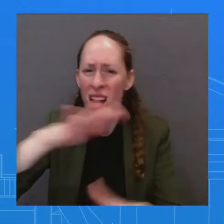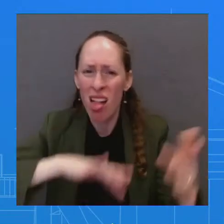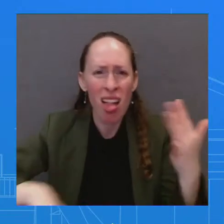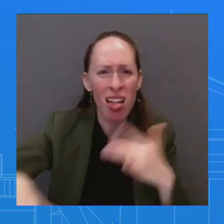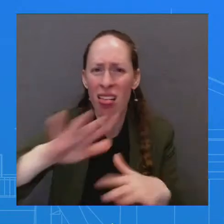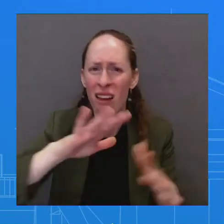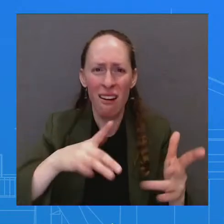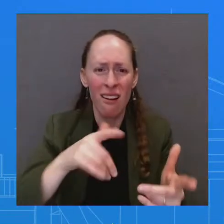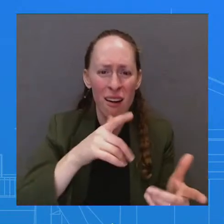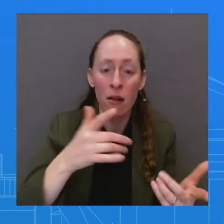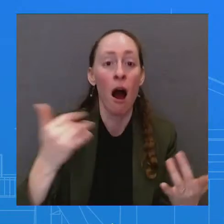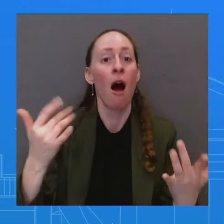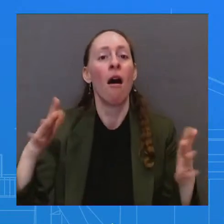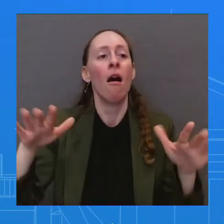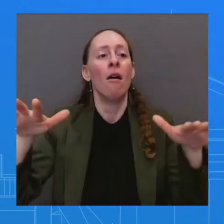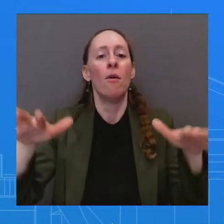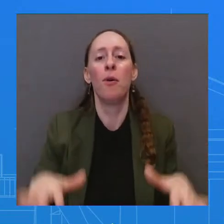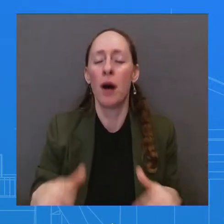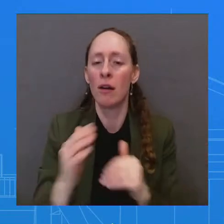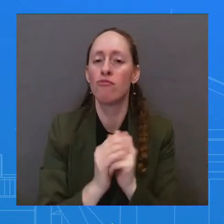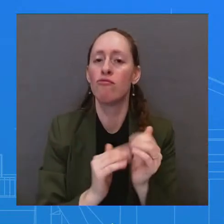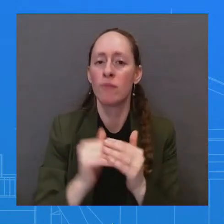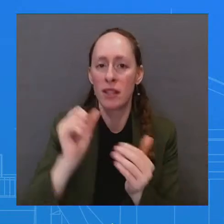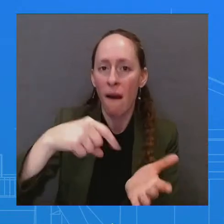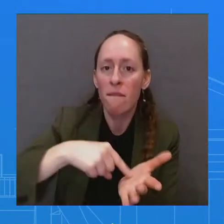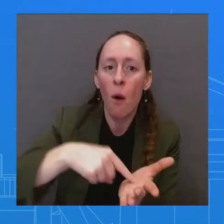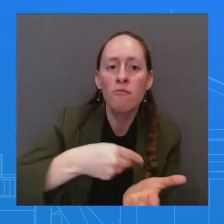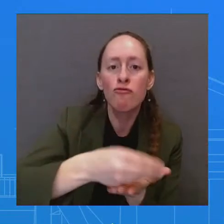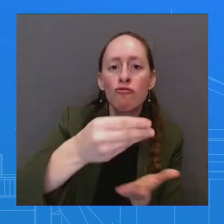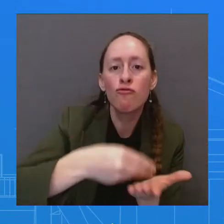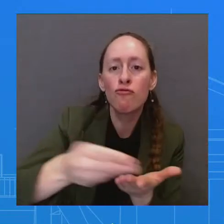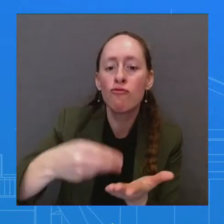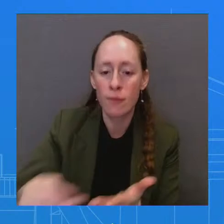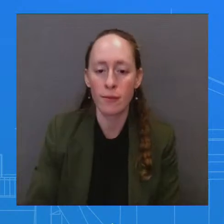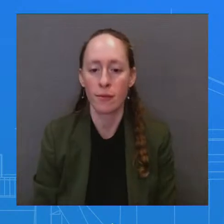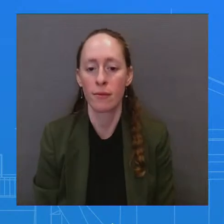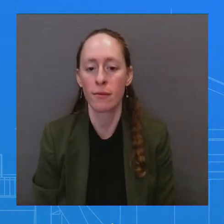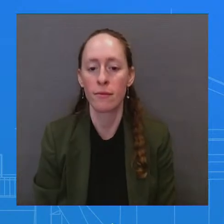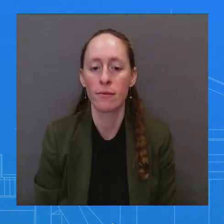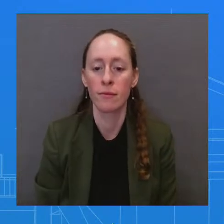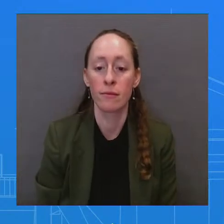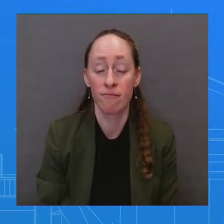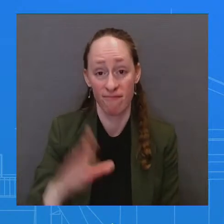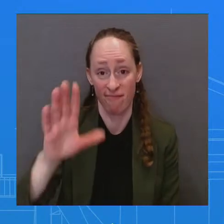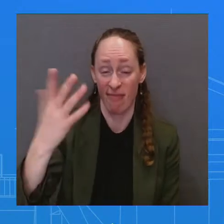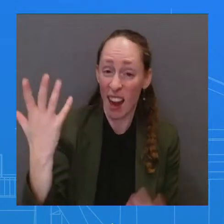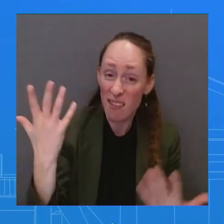manufacturing, and also workers. That will offshore jobs and make our supply chains more vulnerable.